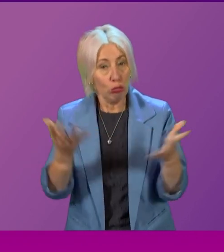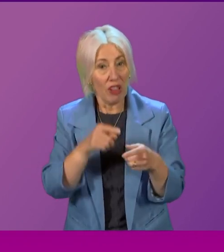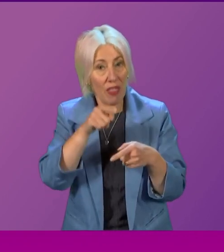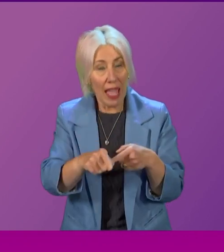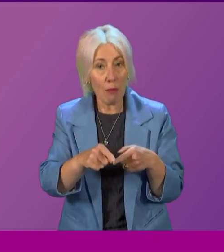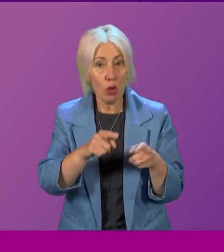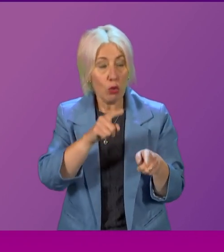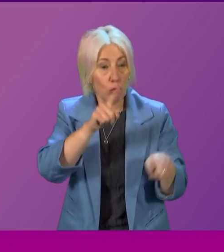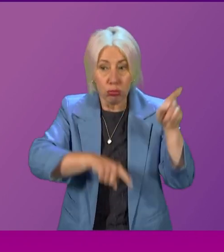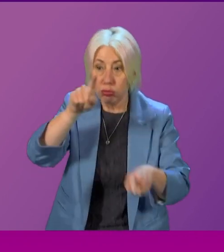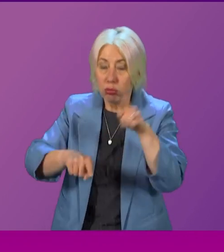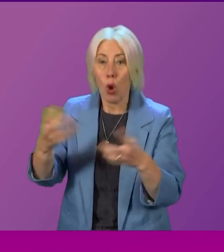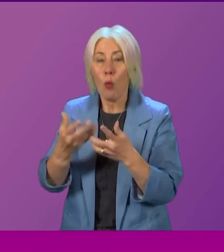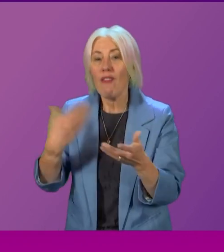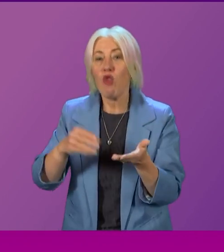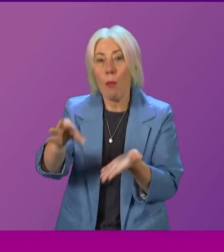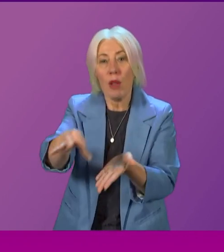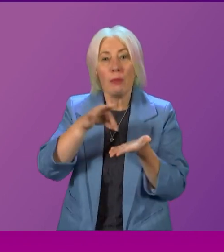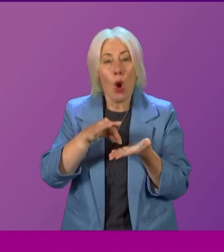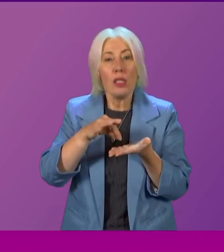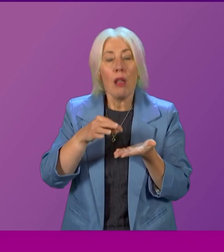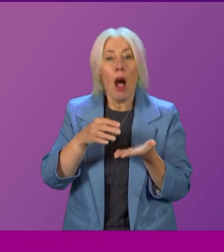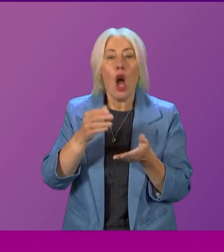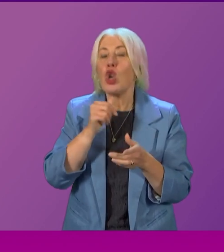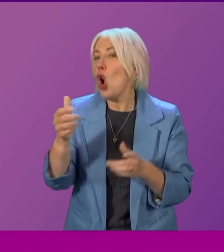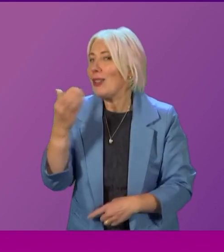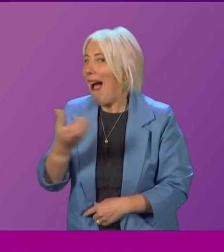We would encourage them to diversify sponsorship away from the alcohol industry.